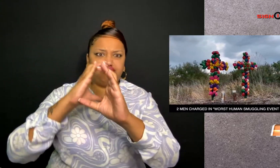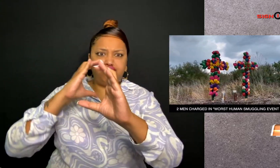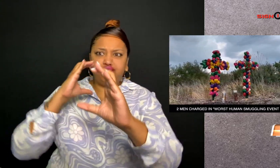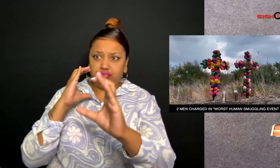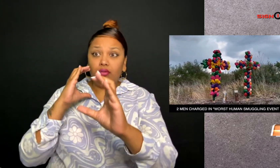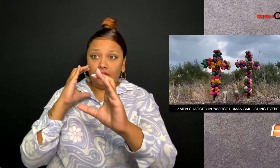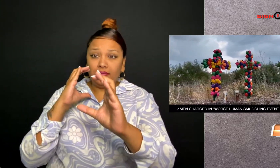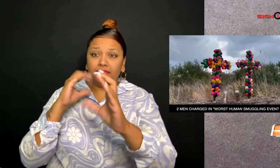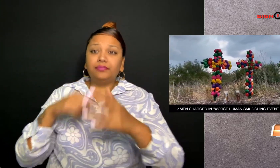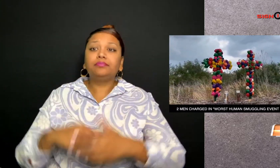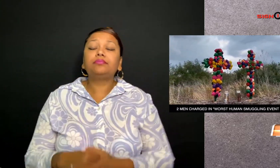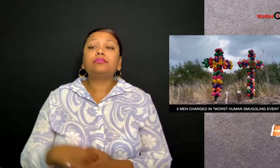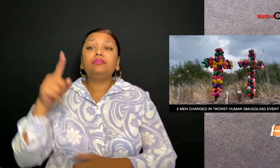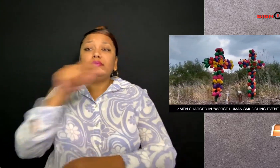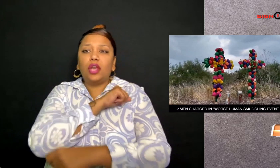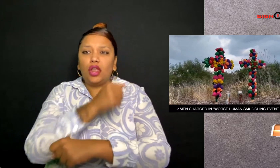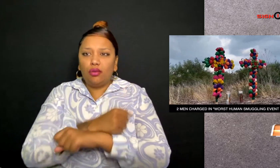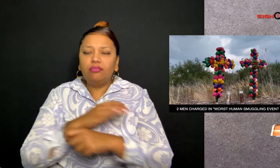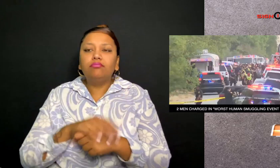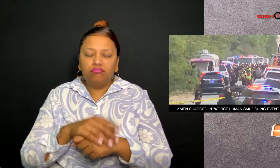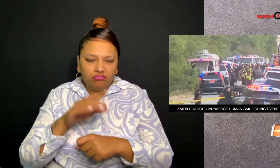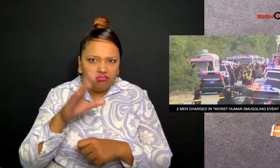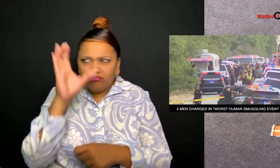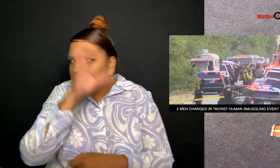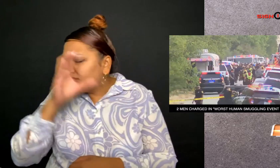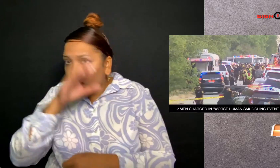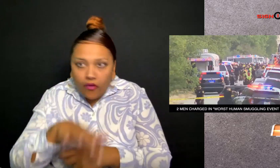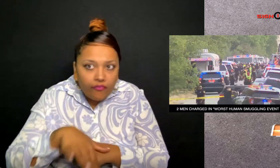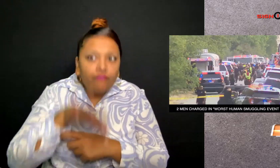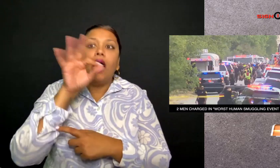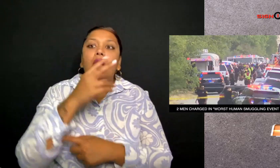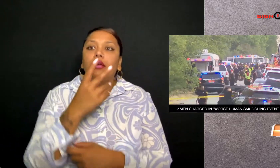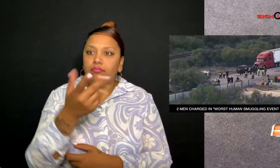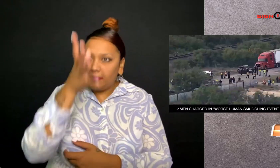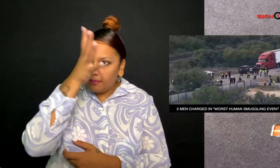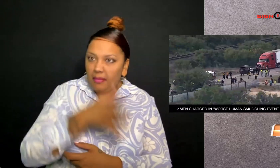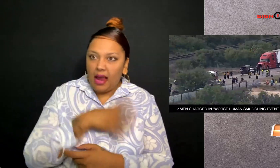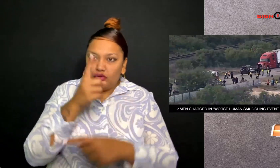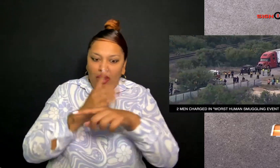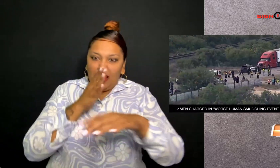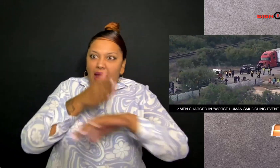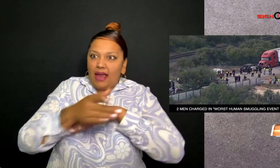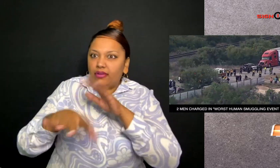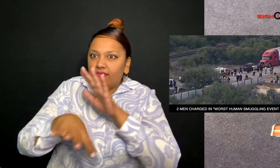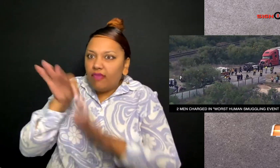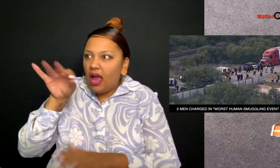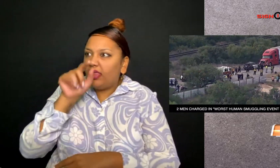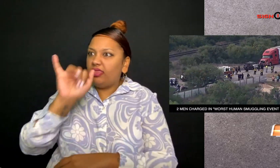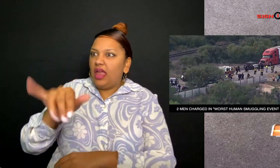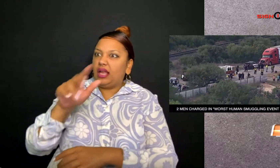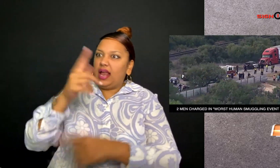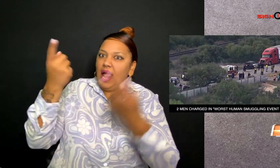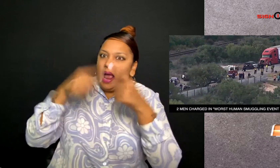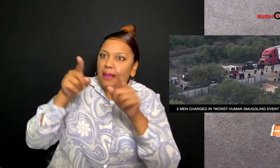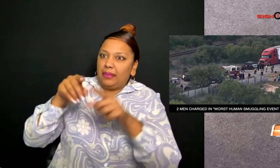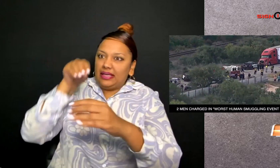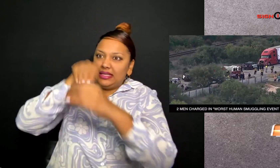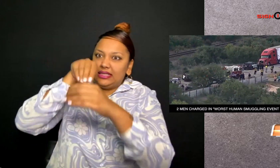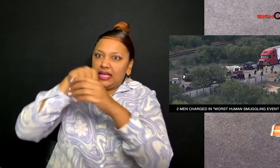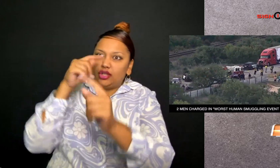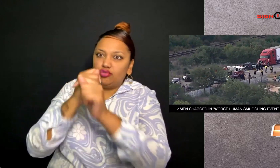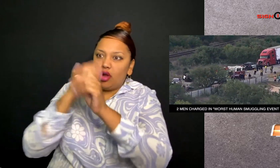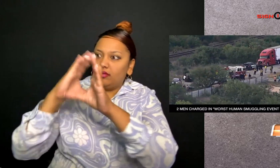in Texas authorities were able to locate the man right